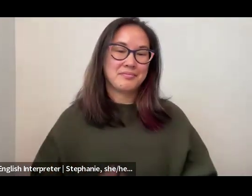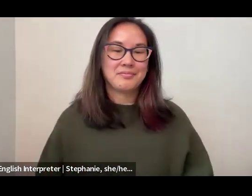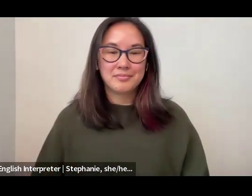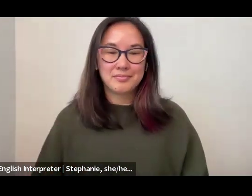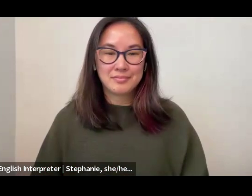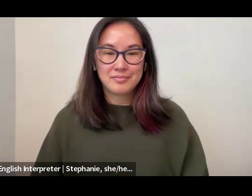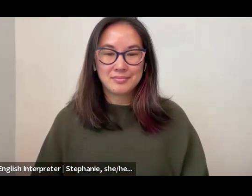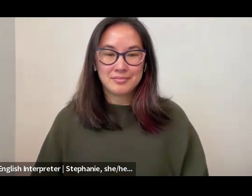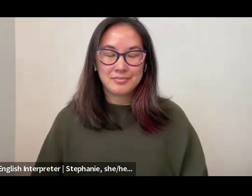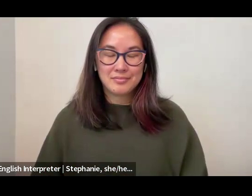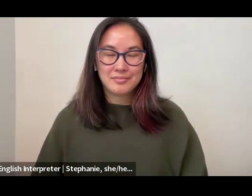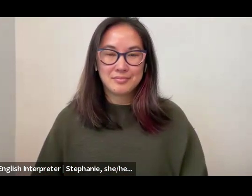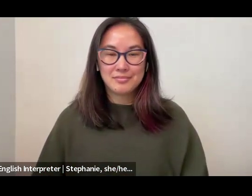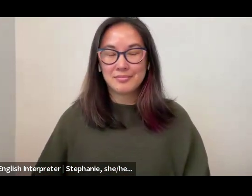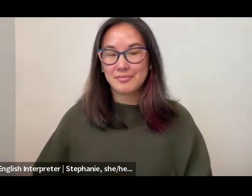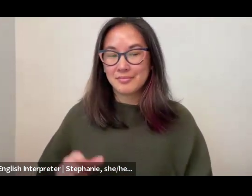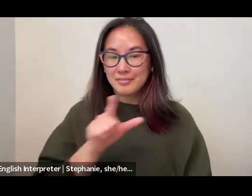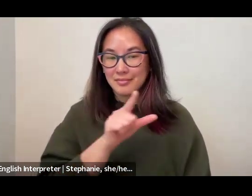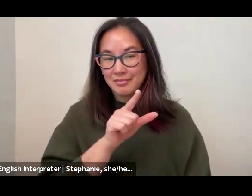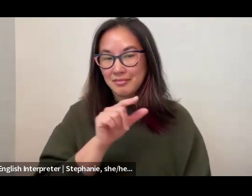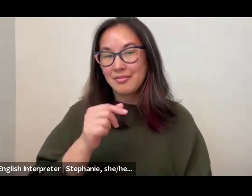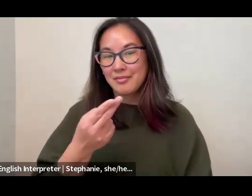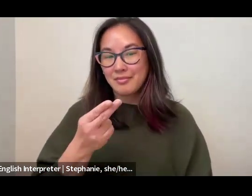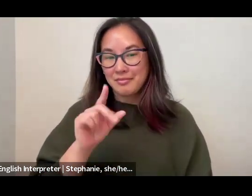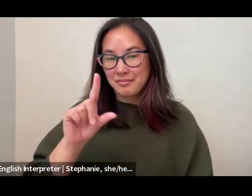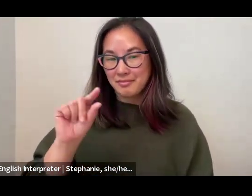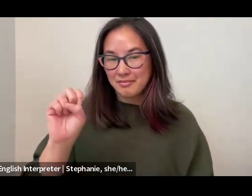Left hamstring stretch, 30 seconds.